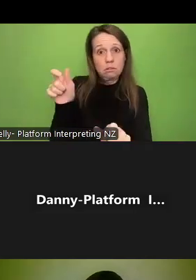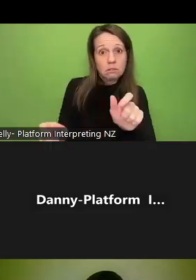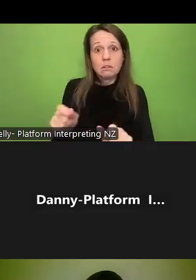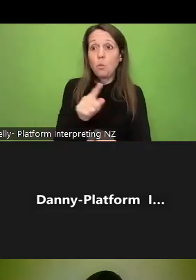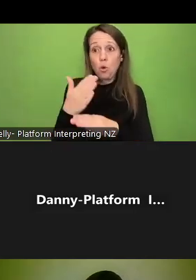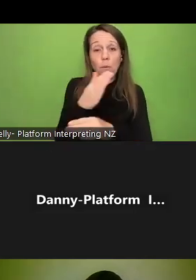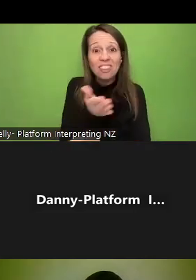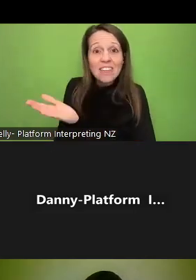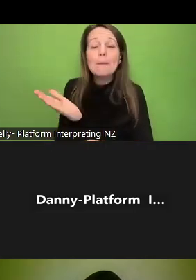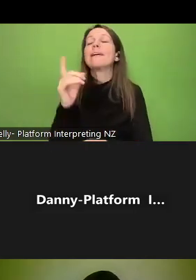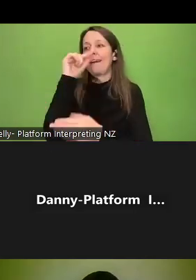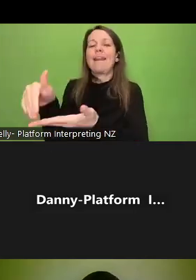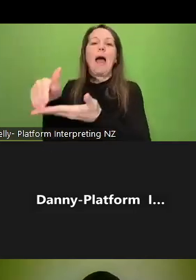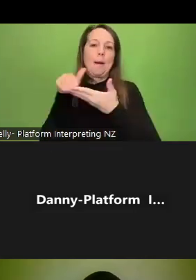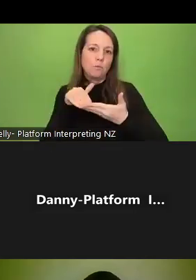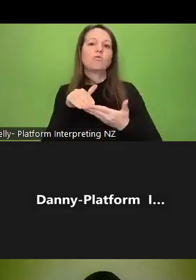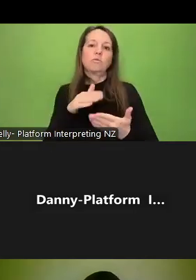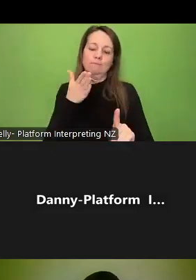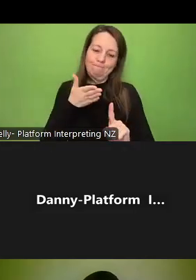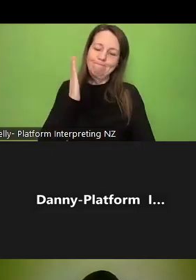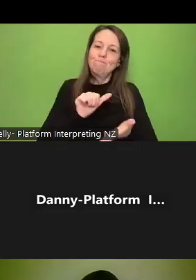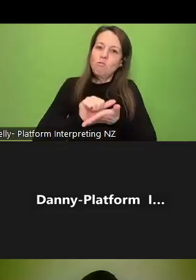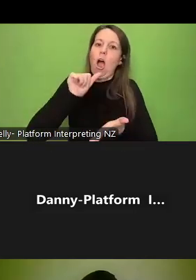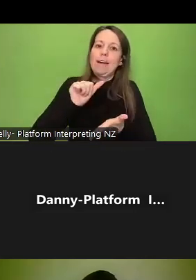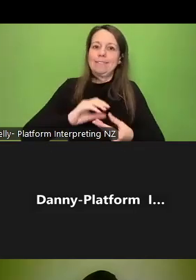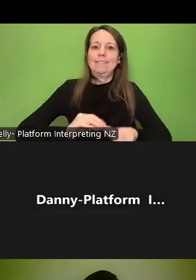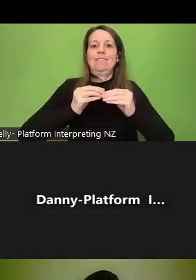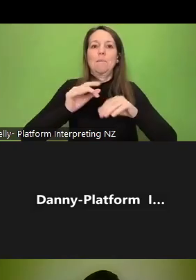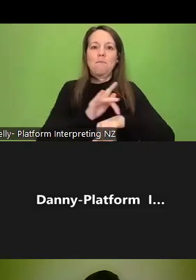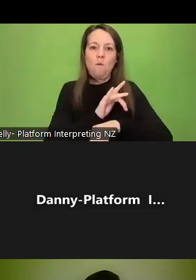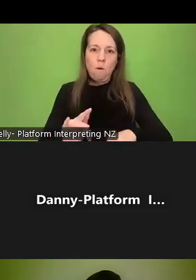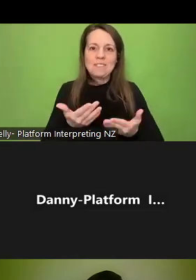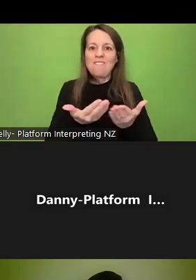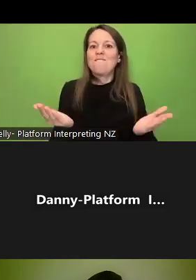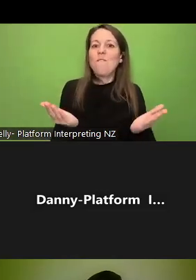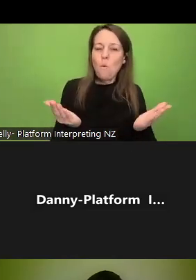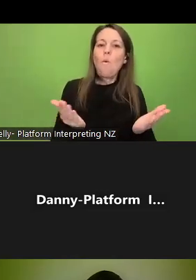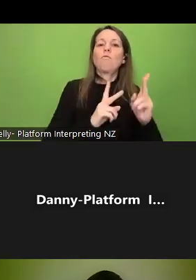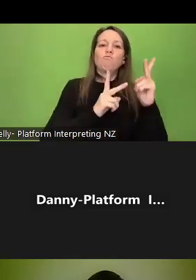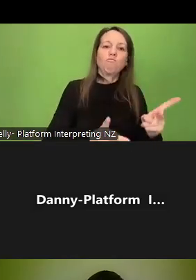on to the DIY accessibility section. So I've got a great little list here of